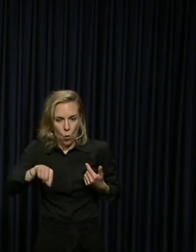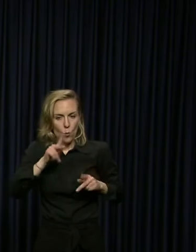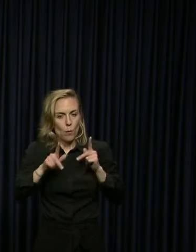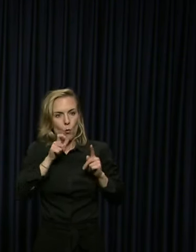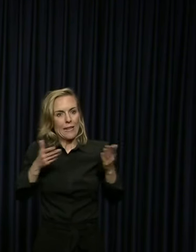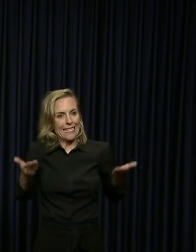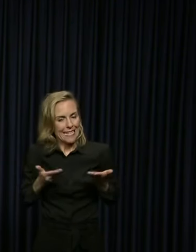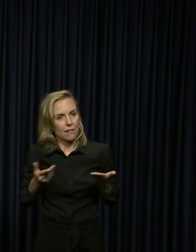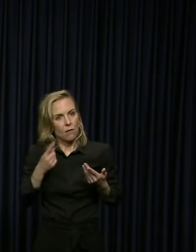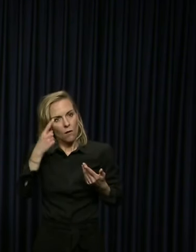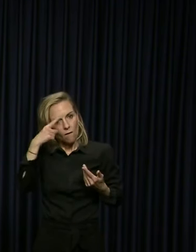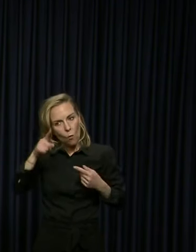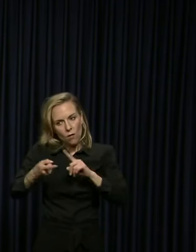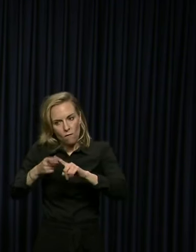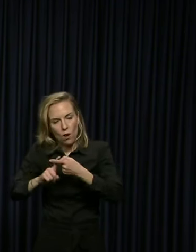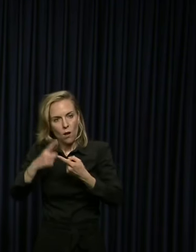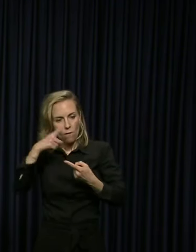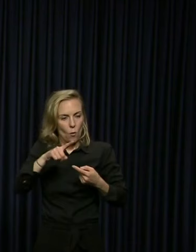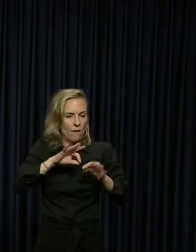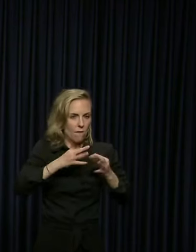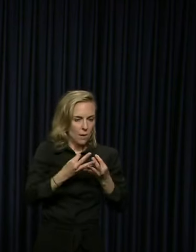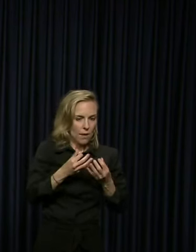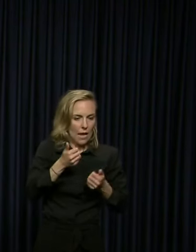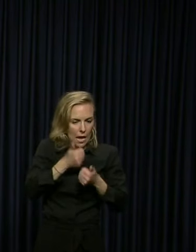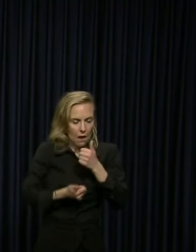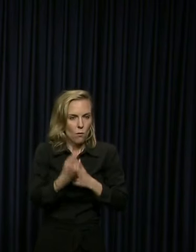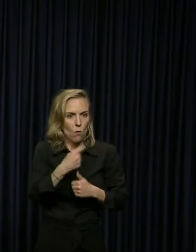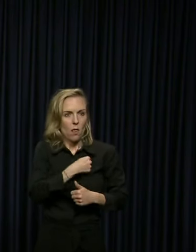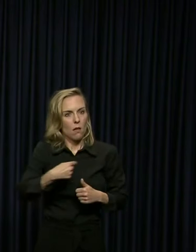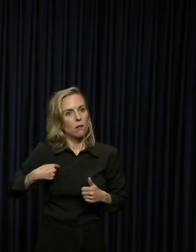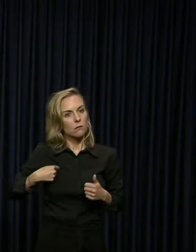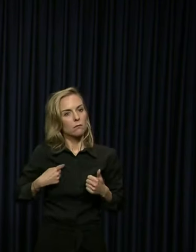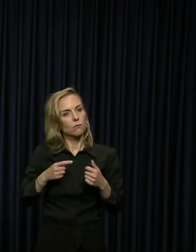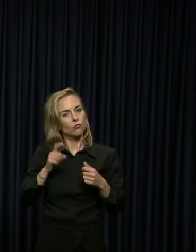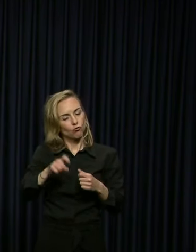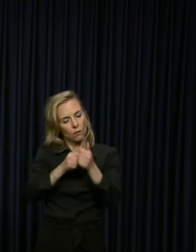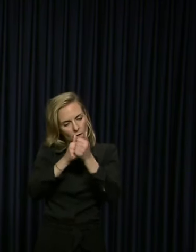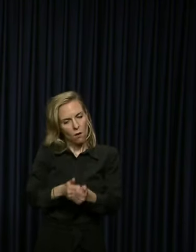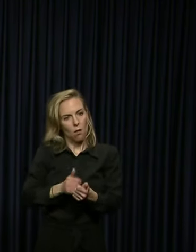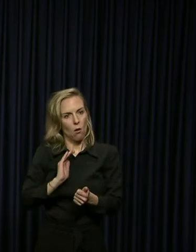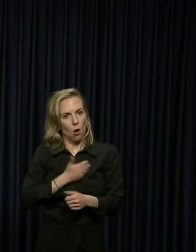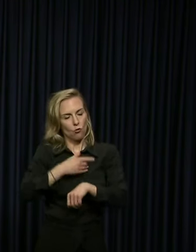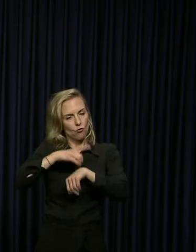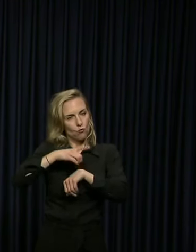QUESTIONS. IT'S SATURDAY AFTERNOON. AND WE'LL HOPEFULLY GET PEOPLE